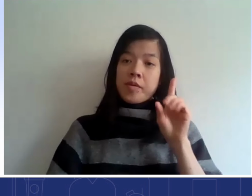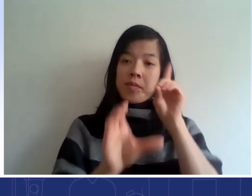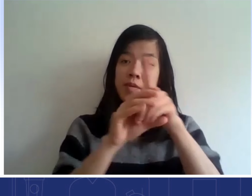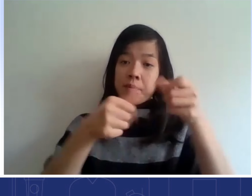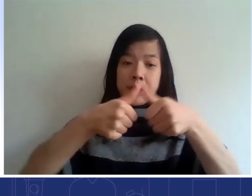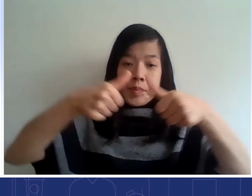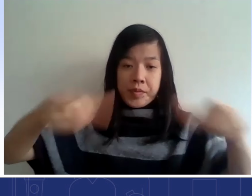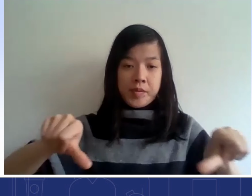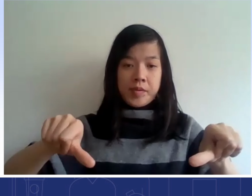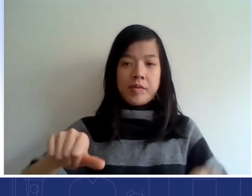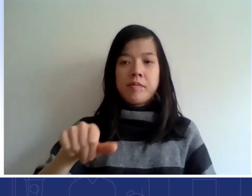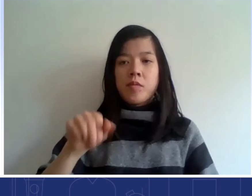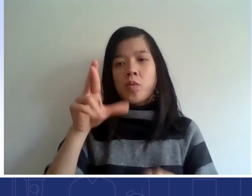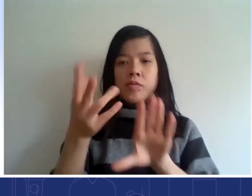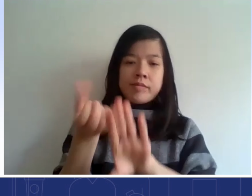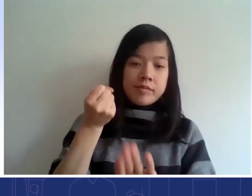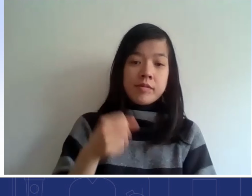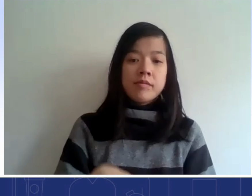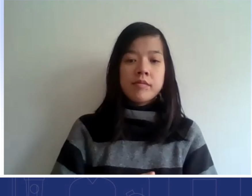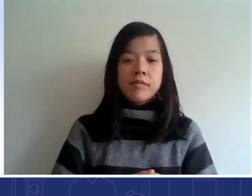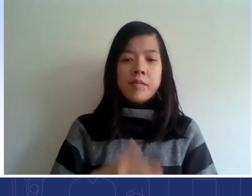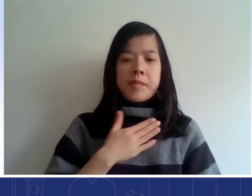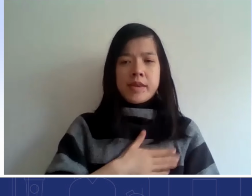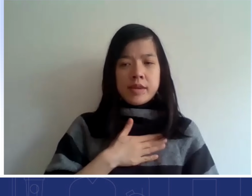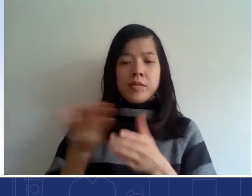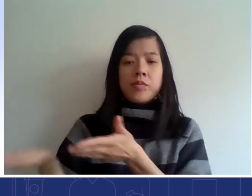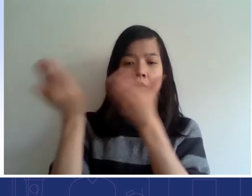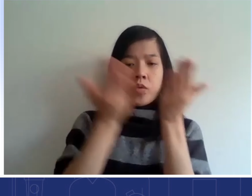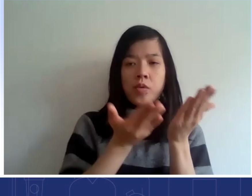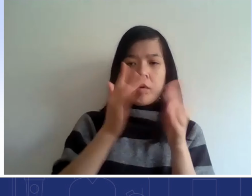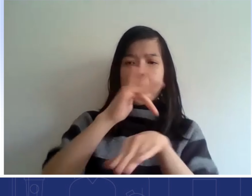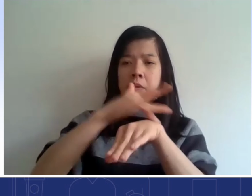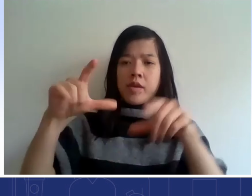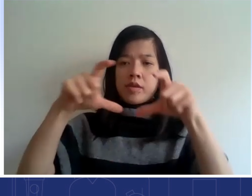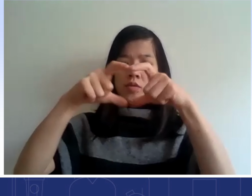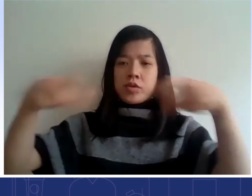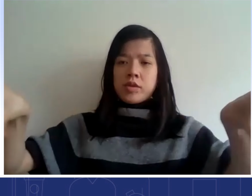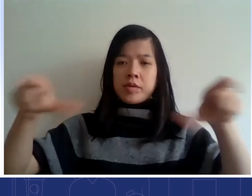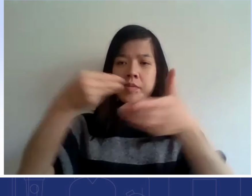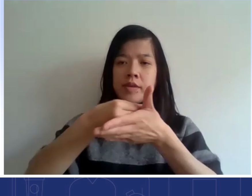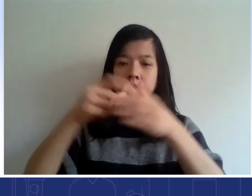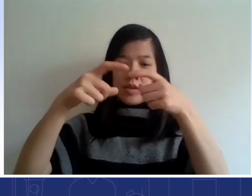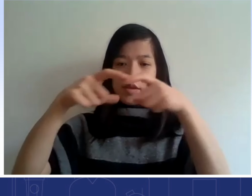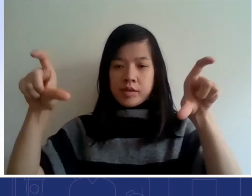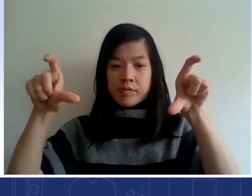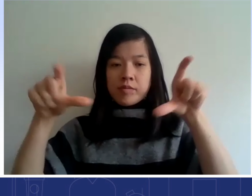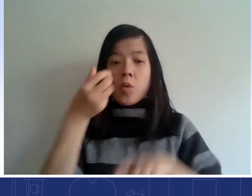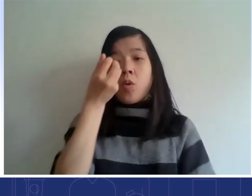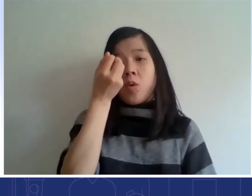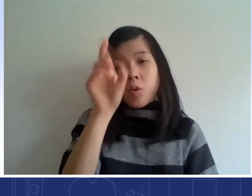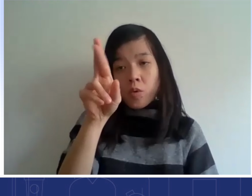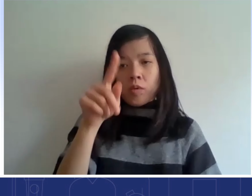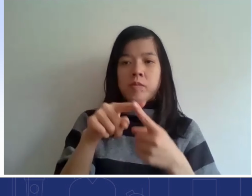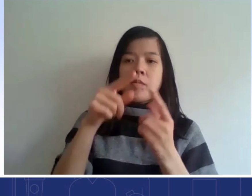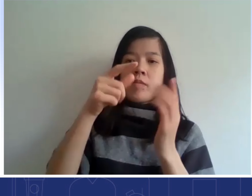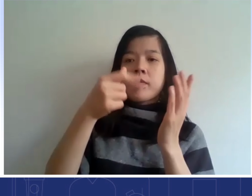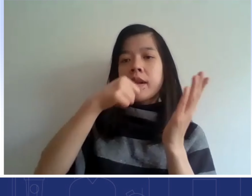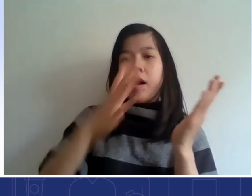For direct deposit or withdrawals, you will need to bring a blank check or you